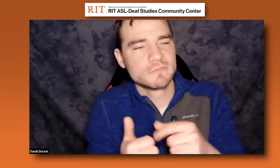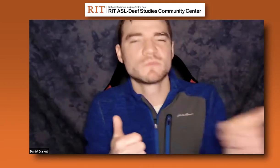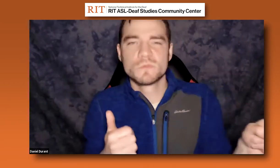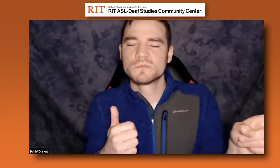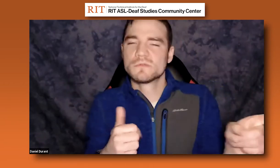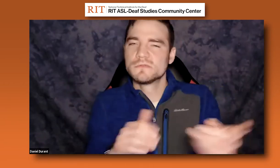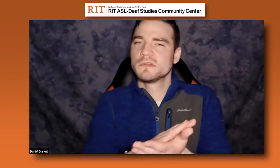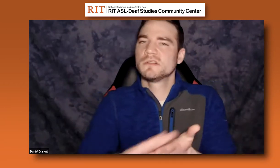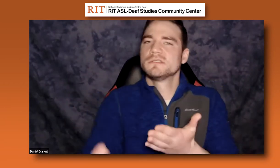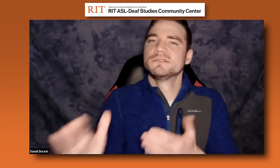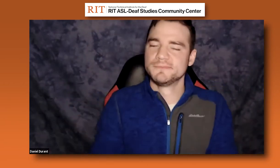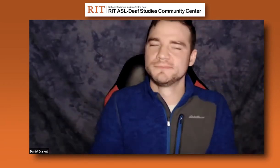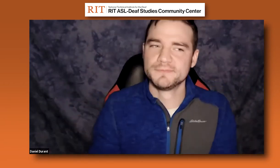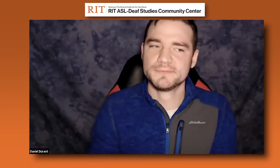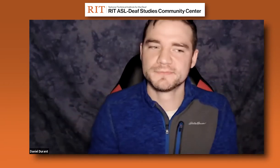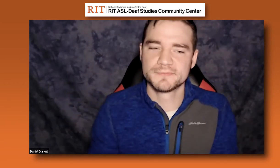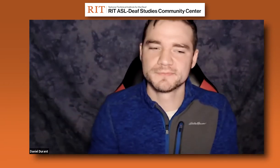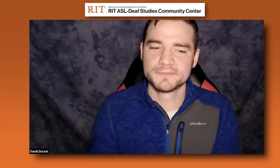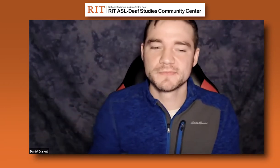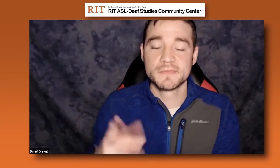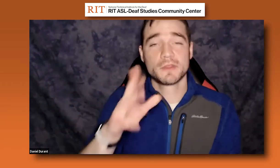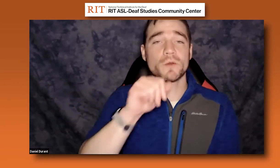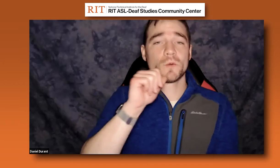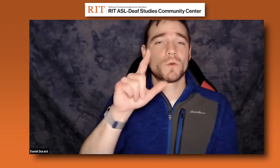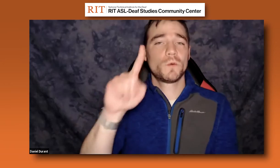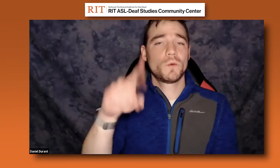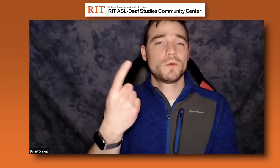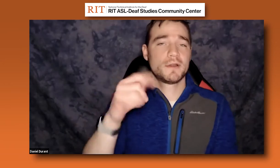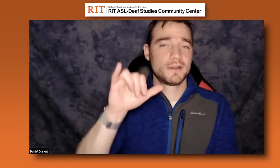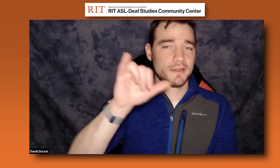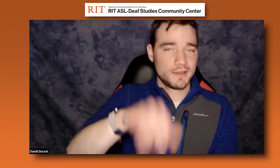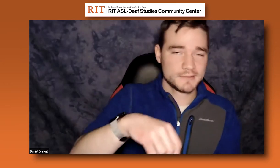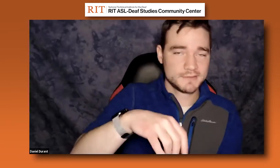that I had been lacking and the sign language that I had been lacking.